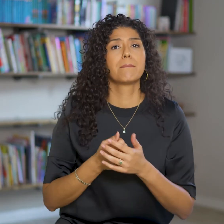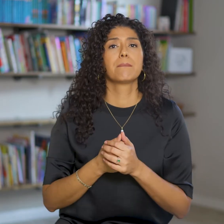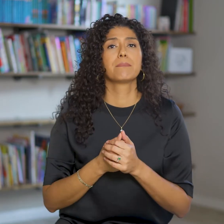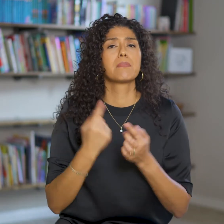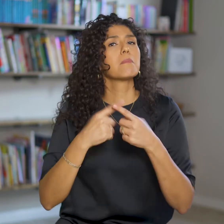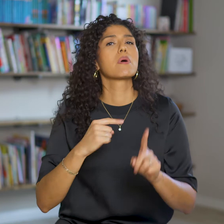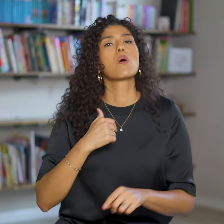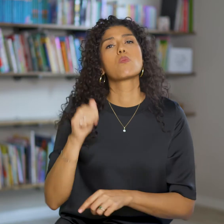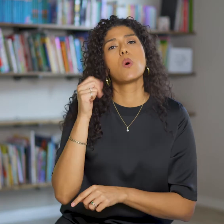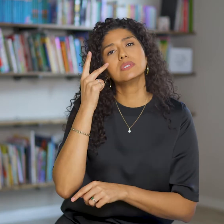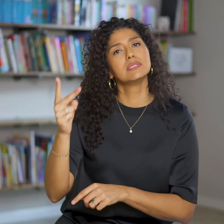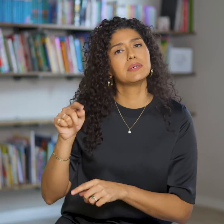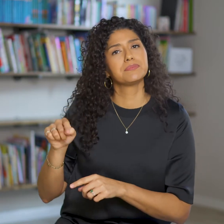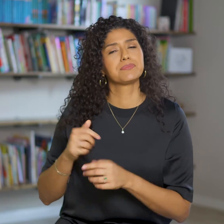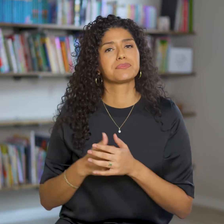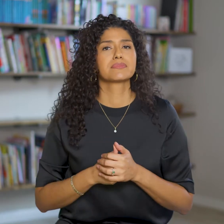but I won’t see him.”